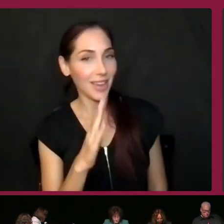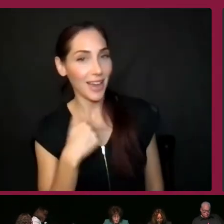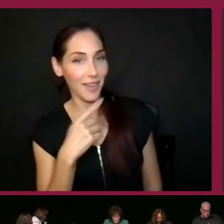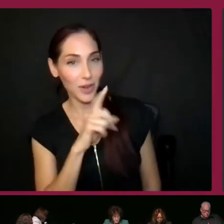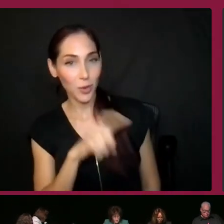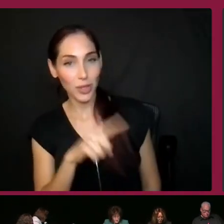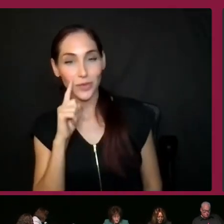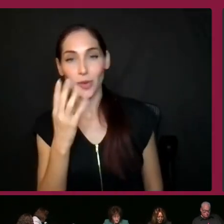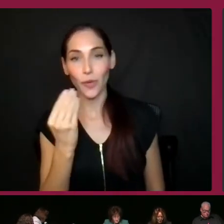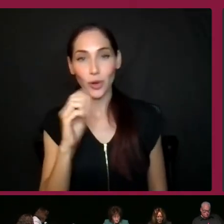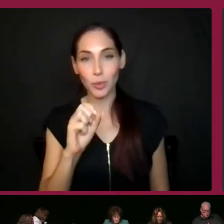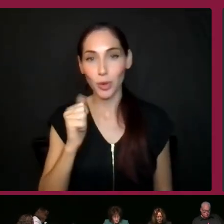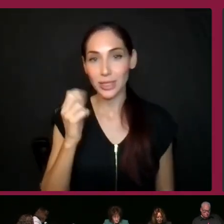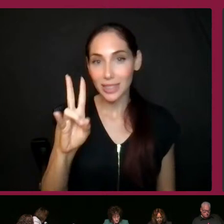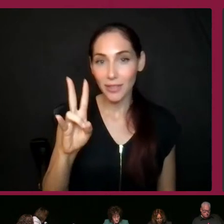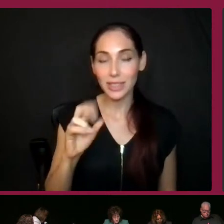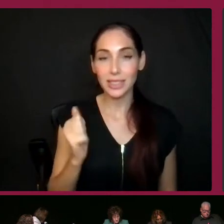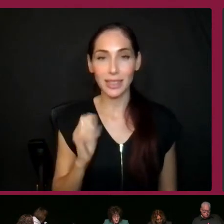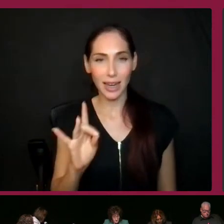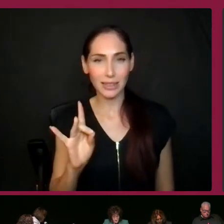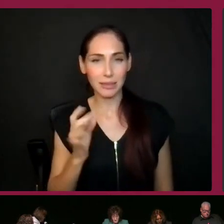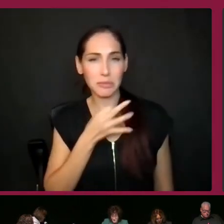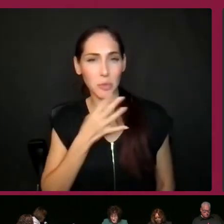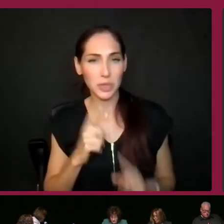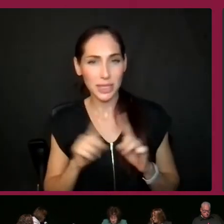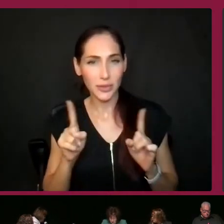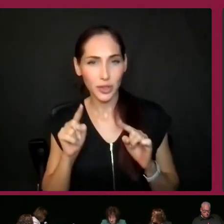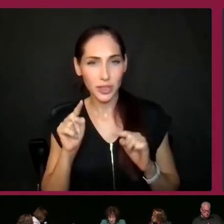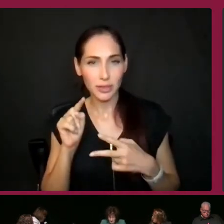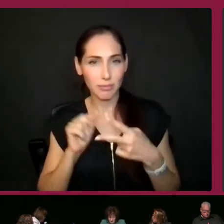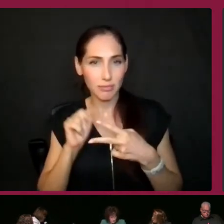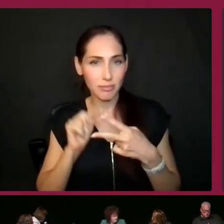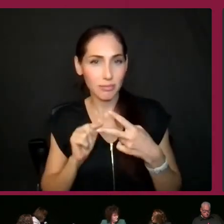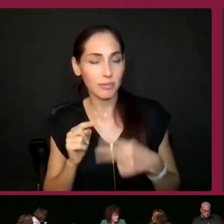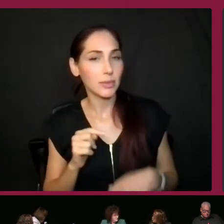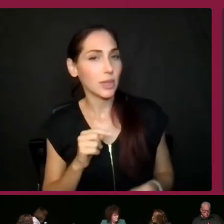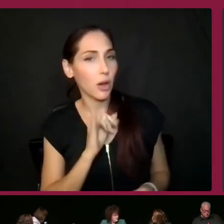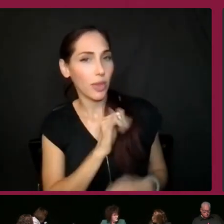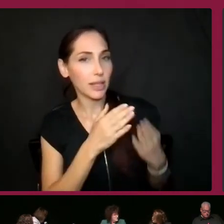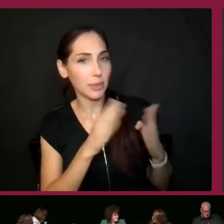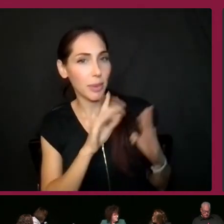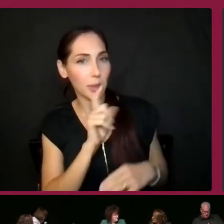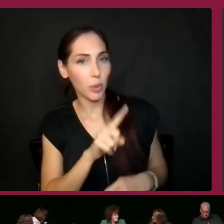1417, 1418, what's the difference? That's a public question for the public.